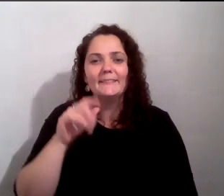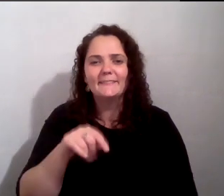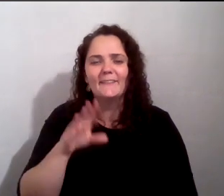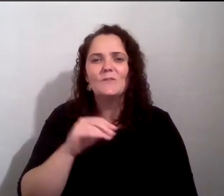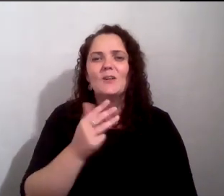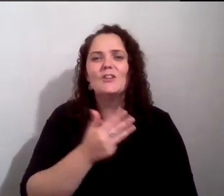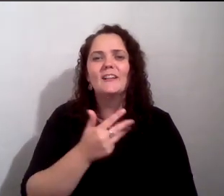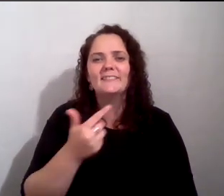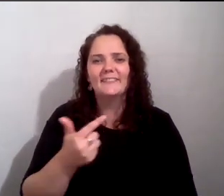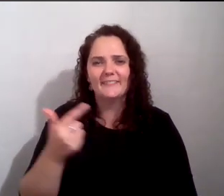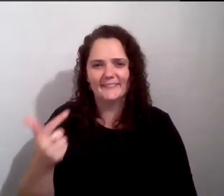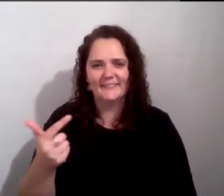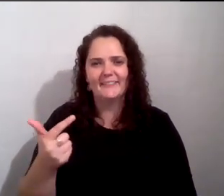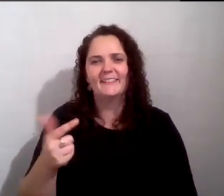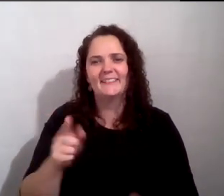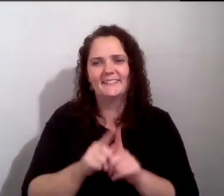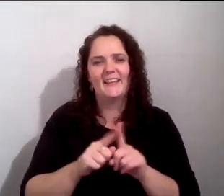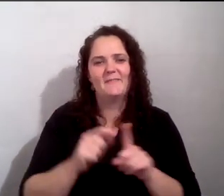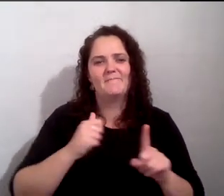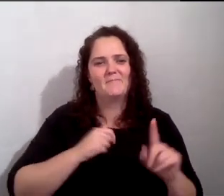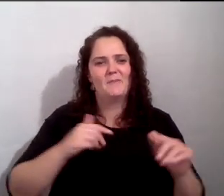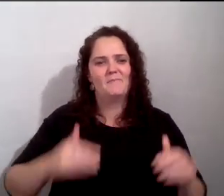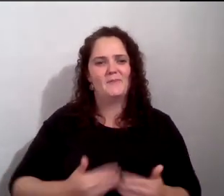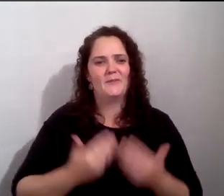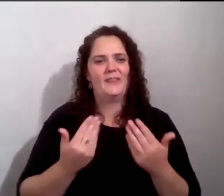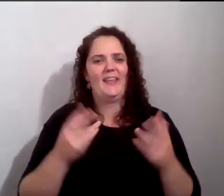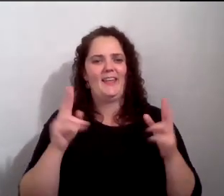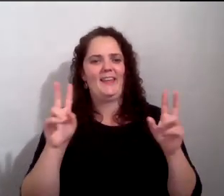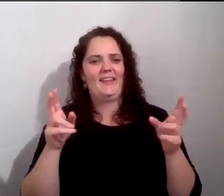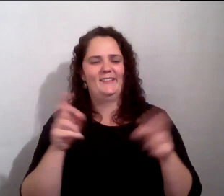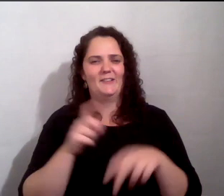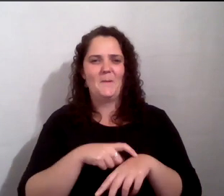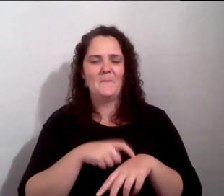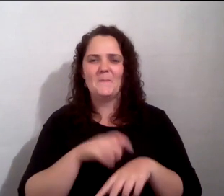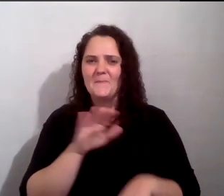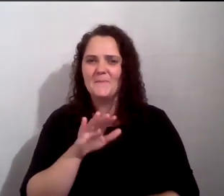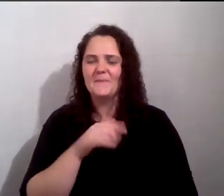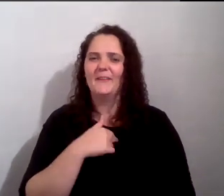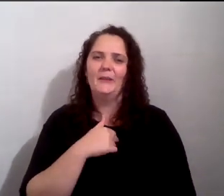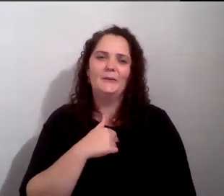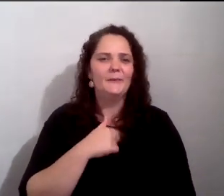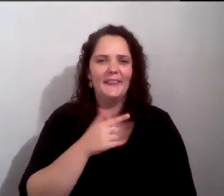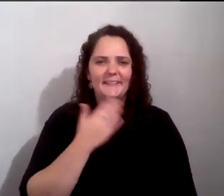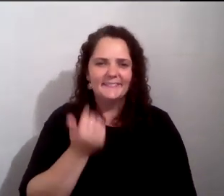his called Couple in bed that came from 1977 which is the year of my birth too,